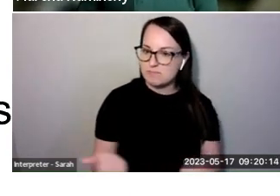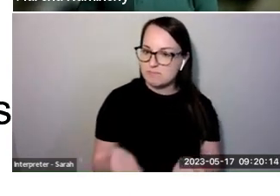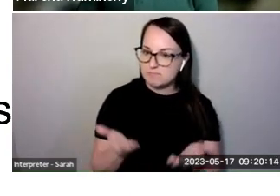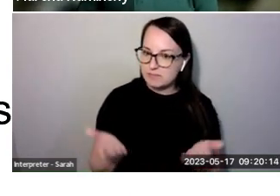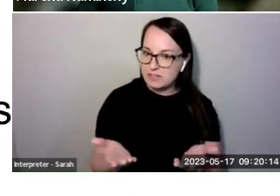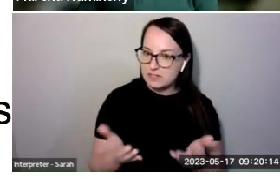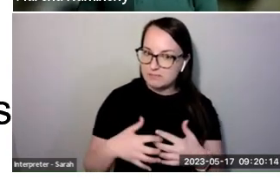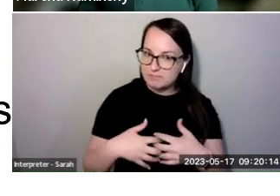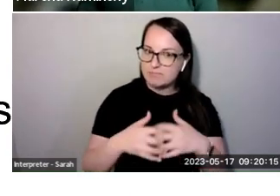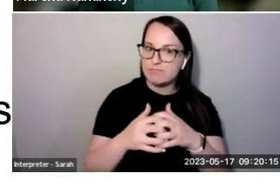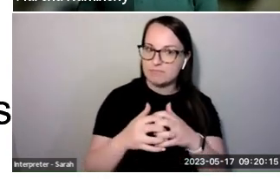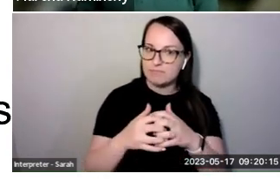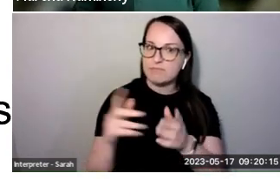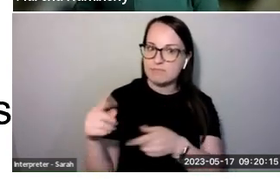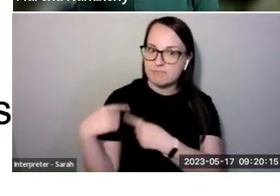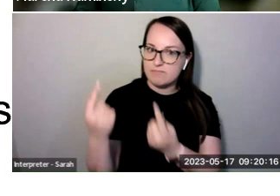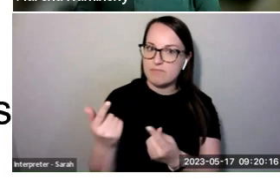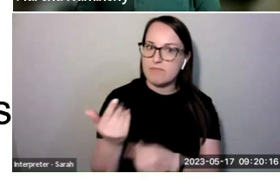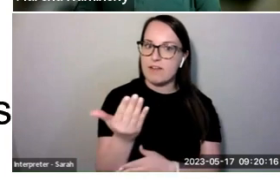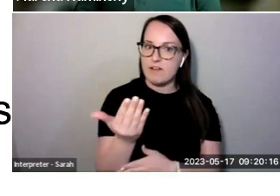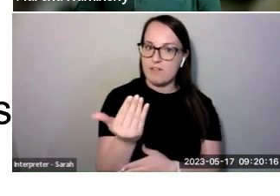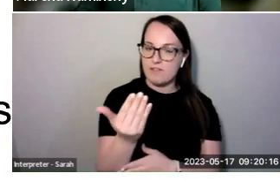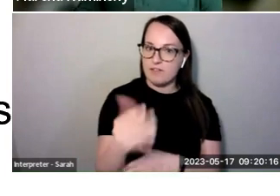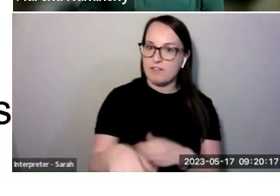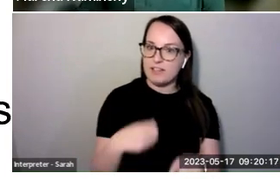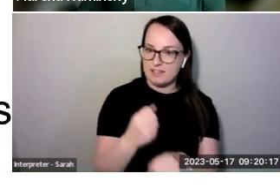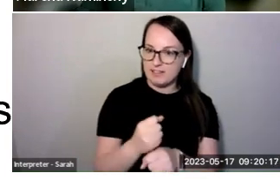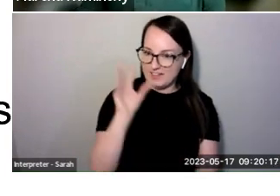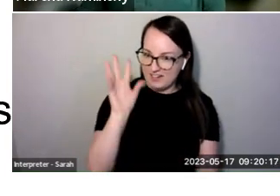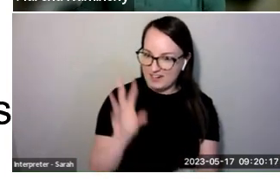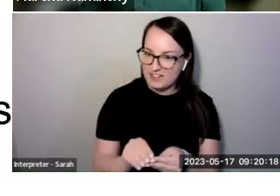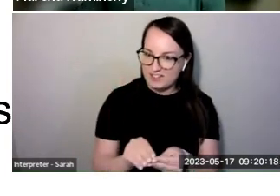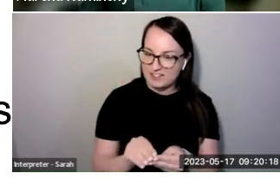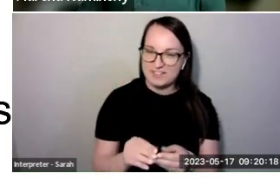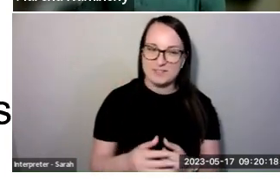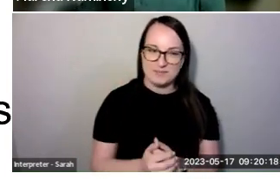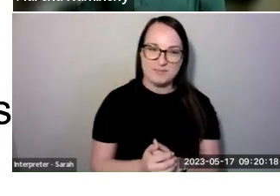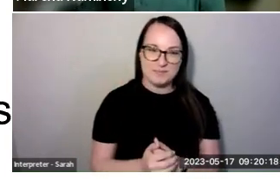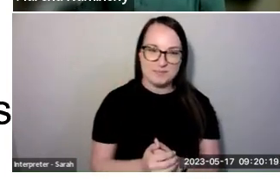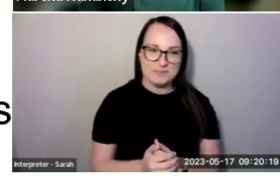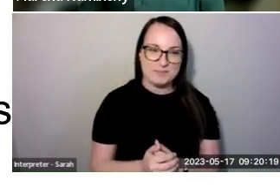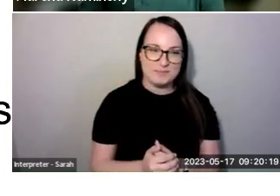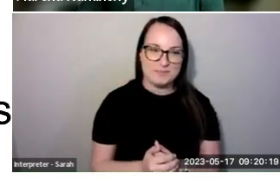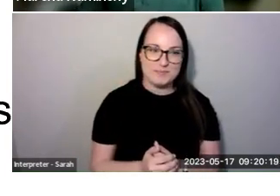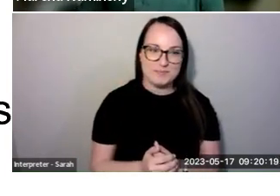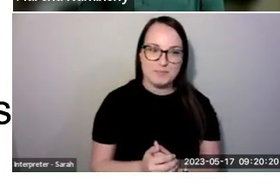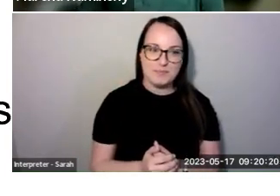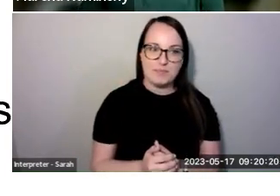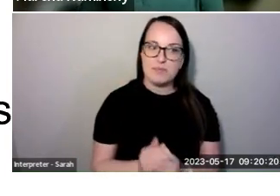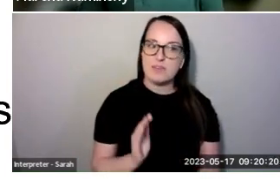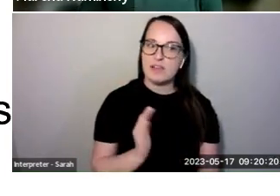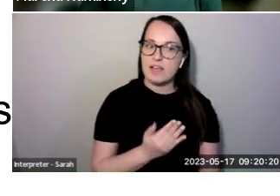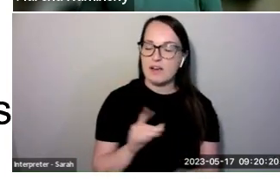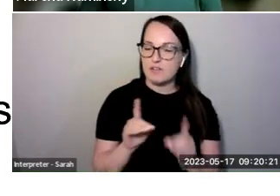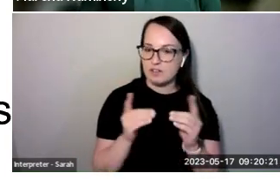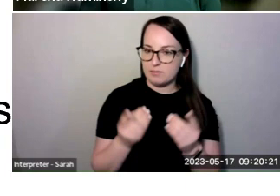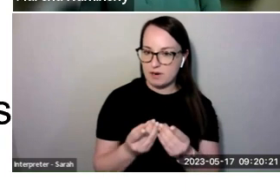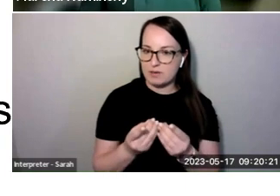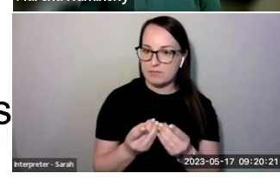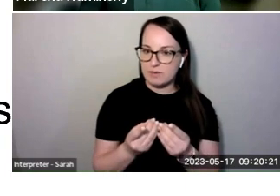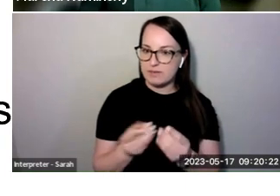Our department has been around for about 15 years, so we have a -- we have